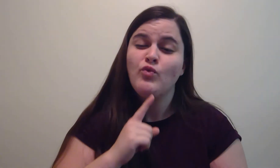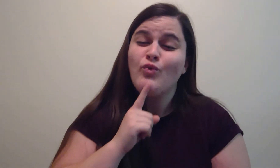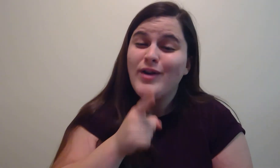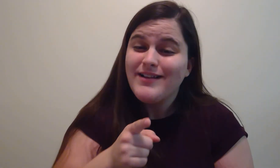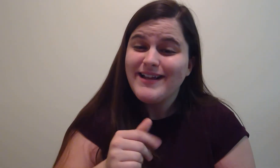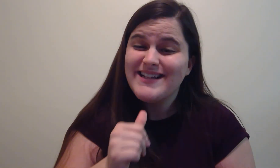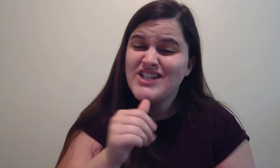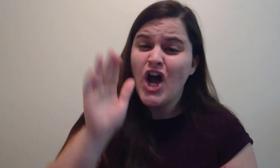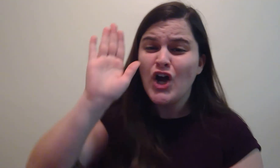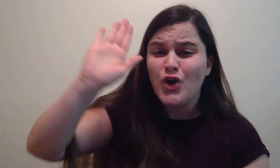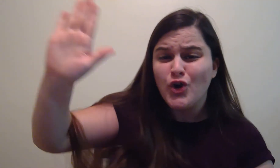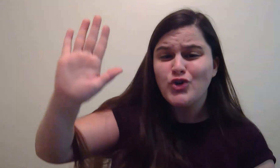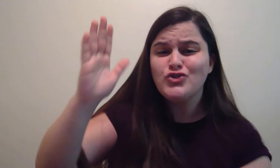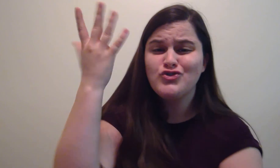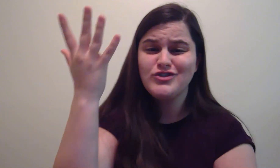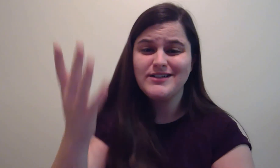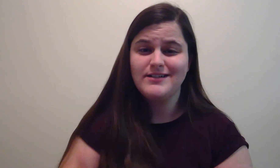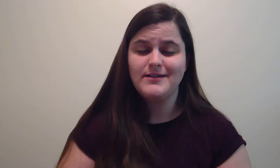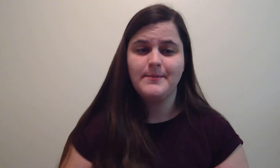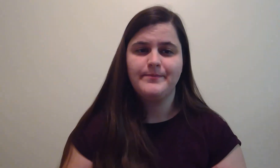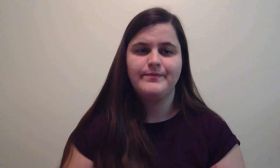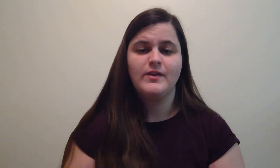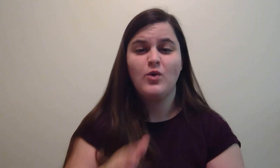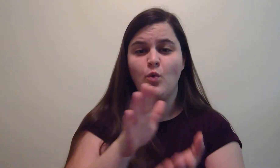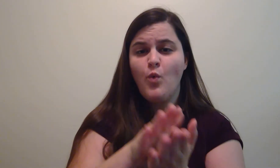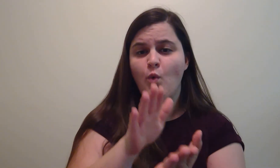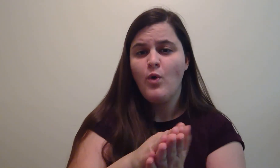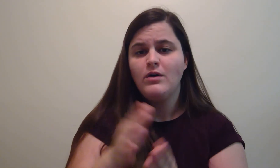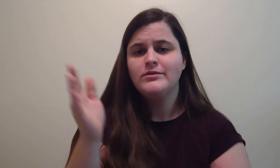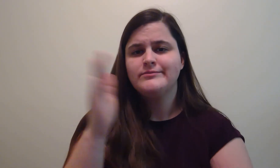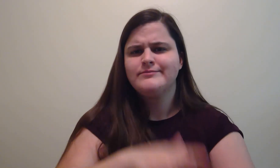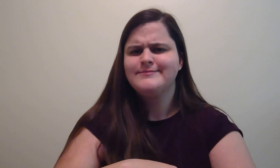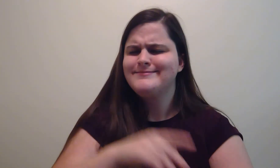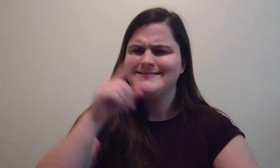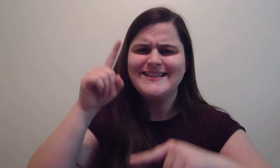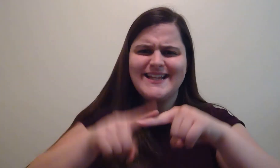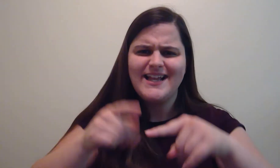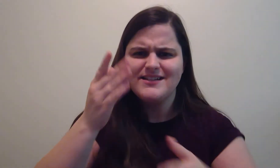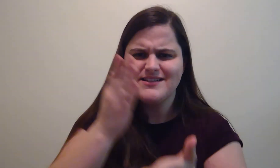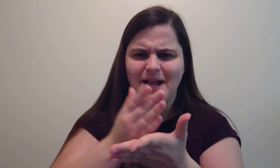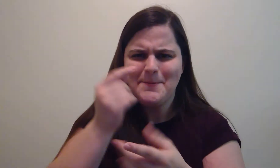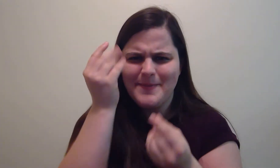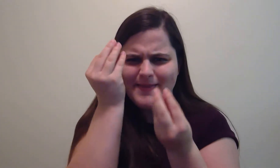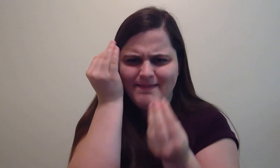and even though she acted like it was, it wasn't Juli's tree either. We boarded the bus and left her behind, but school is pretty much a waste.